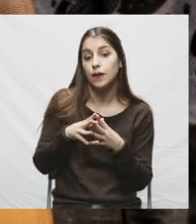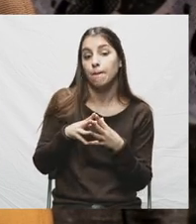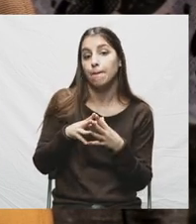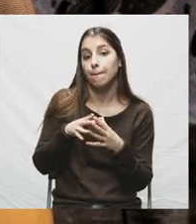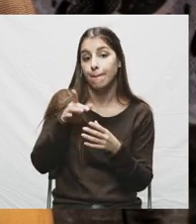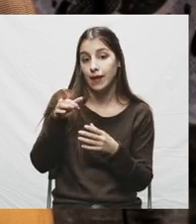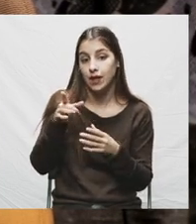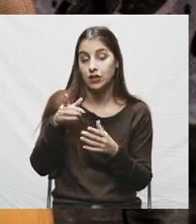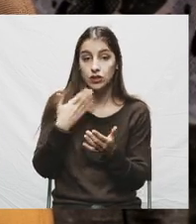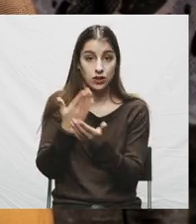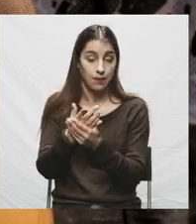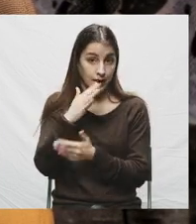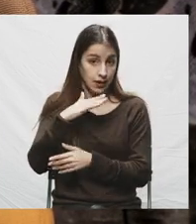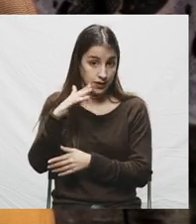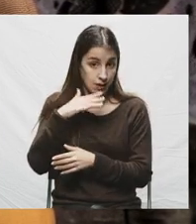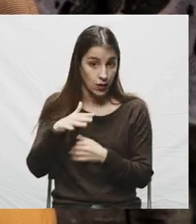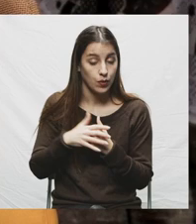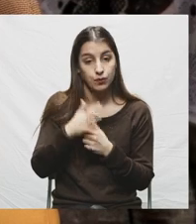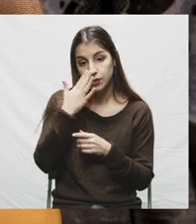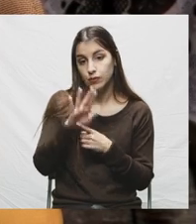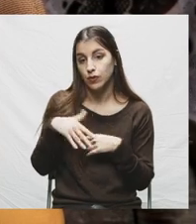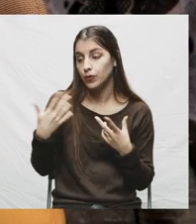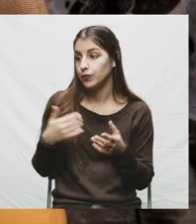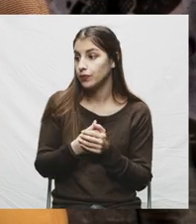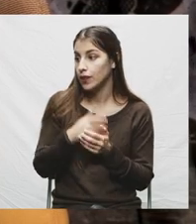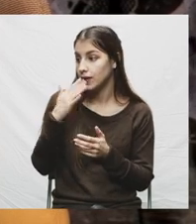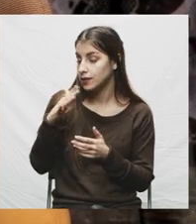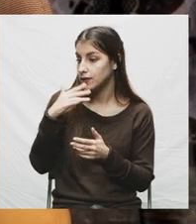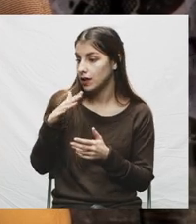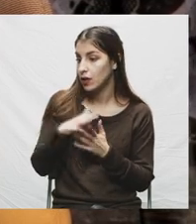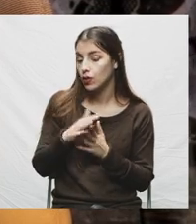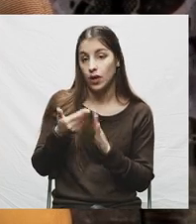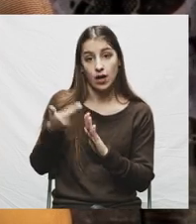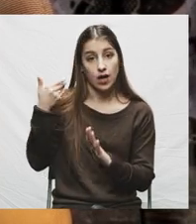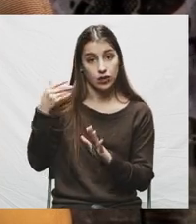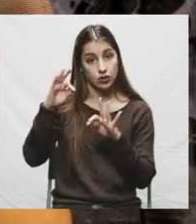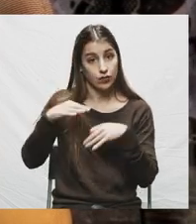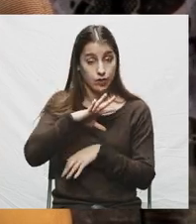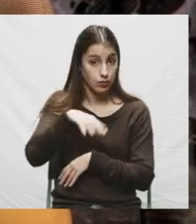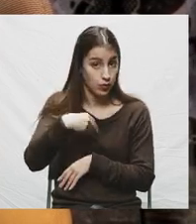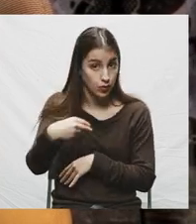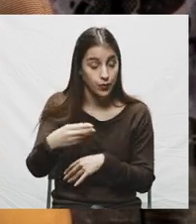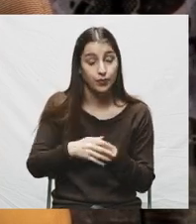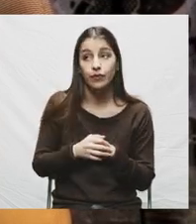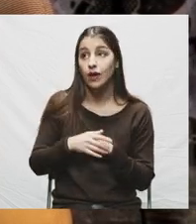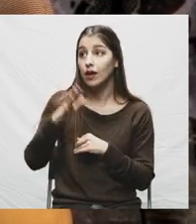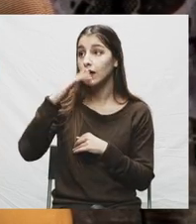categories, they would choose a song, like... “a song right before the world ends”,